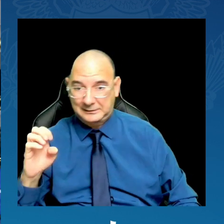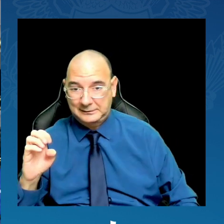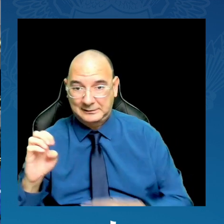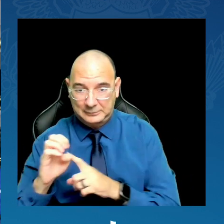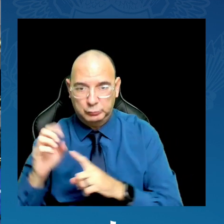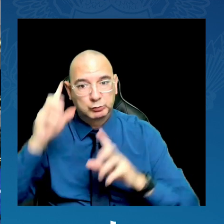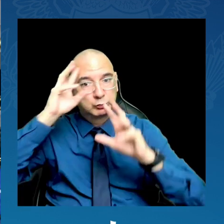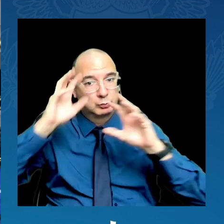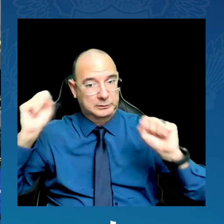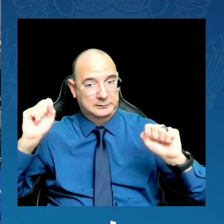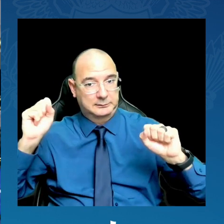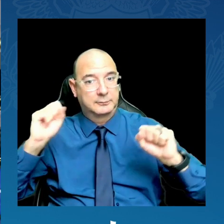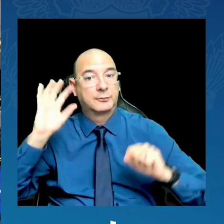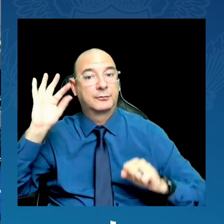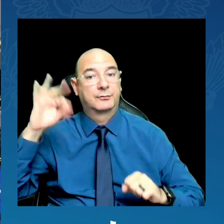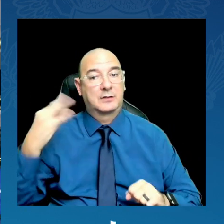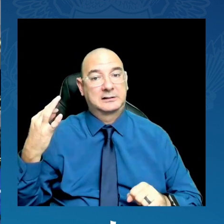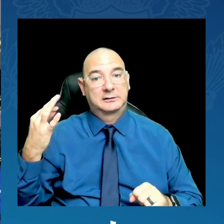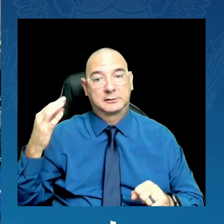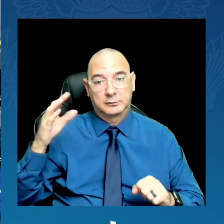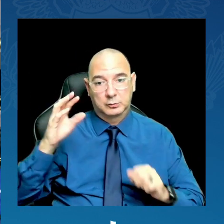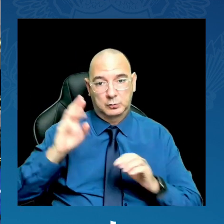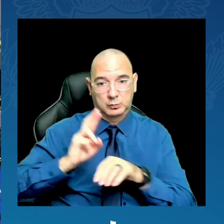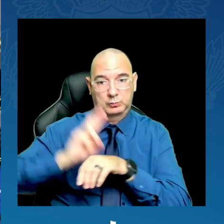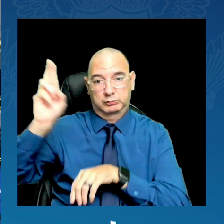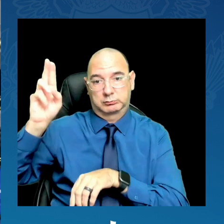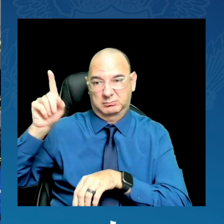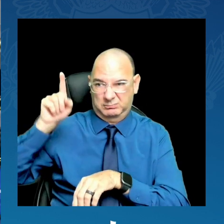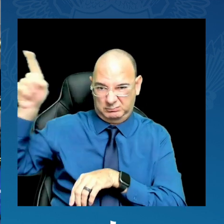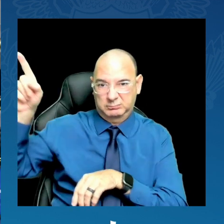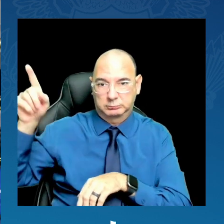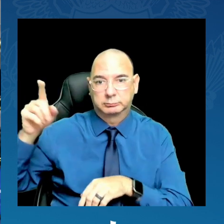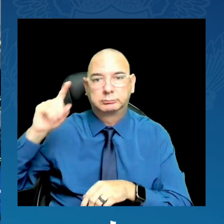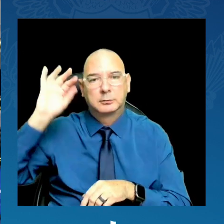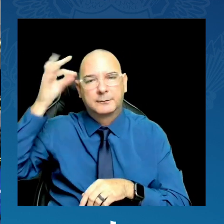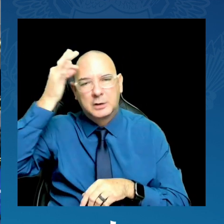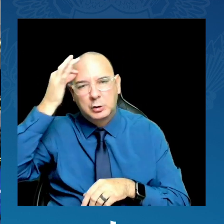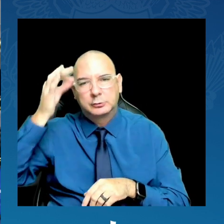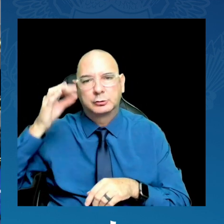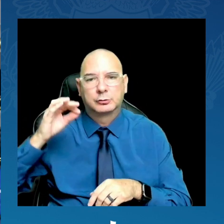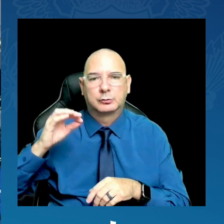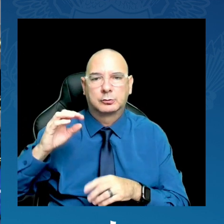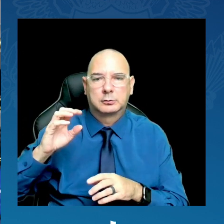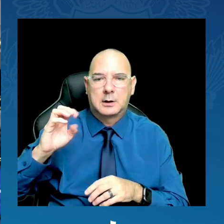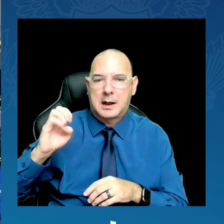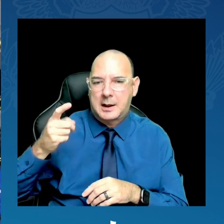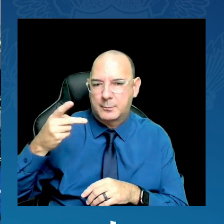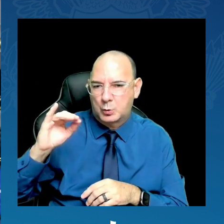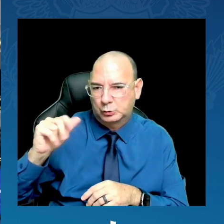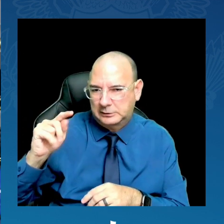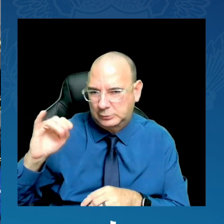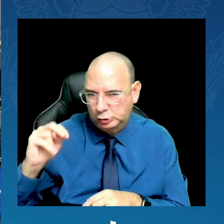Human exploration is a natural topic here at the Johnson Space Center, which, of course, is the home